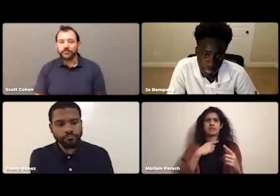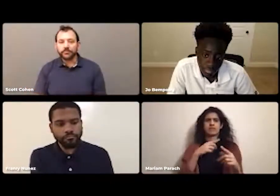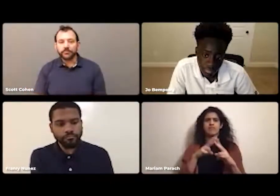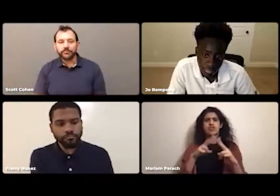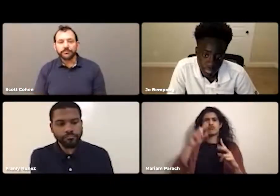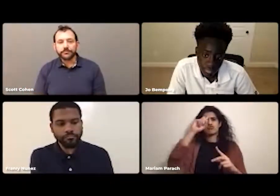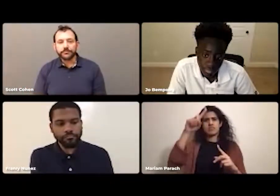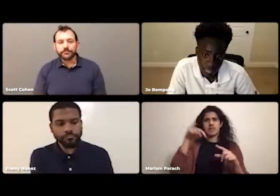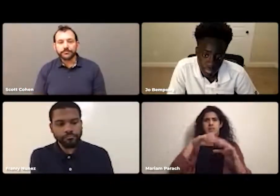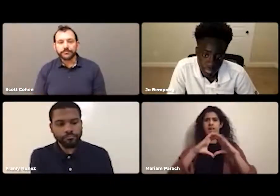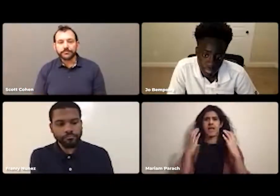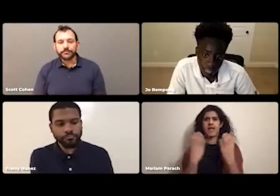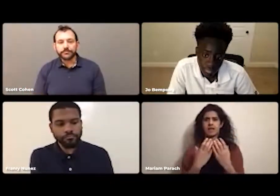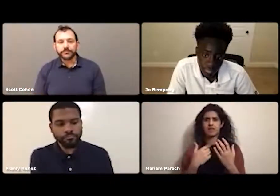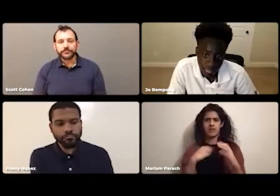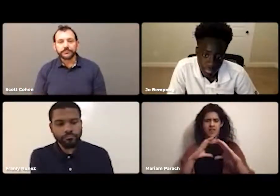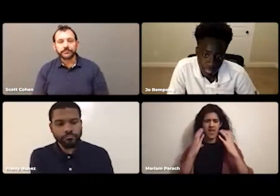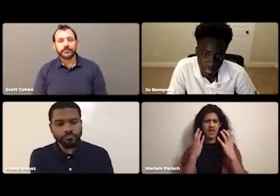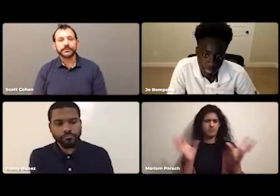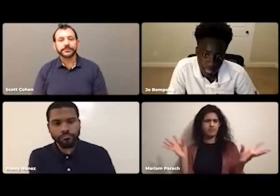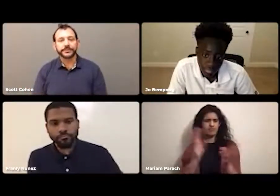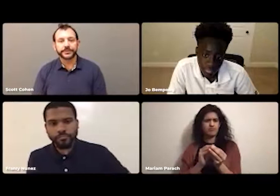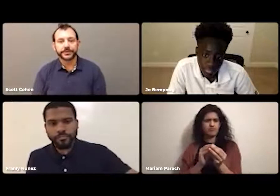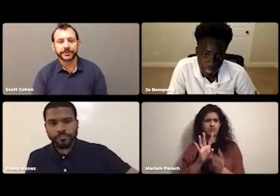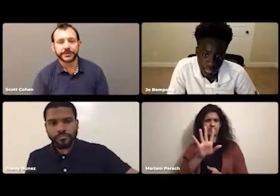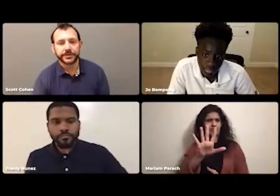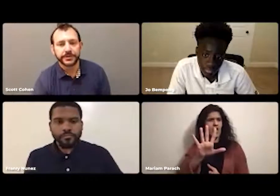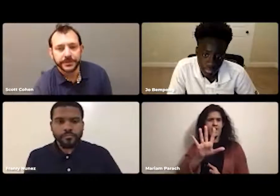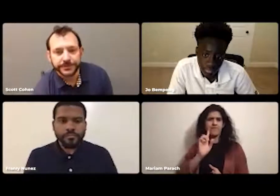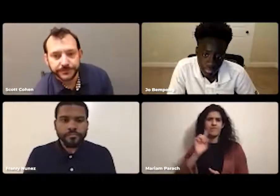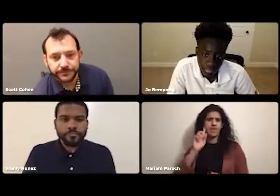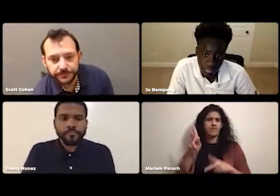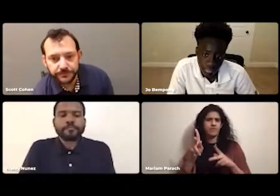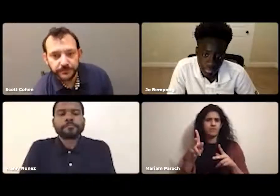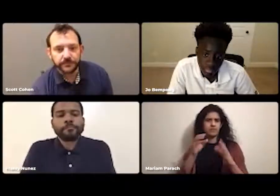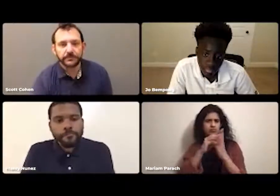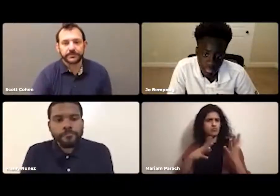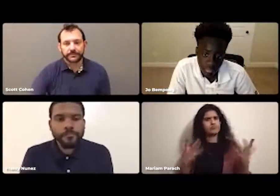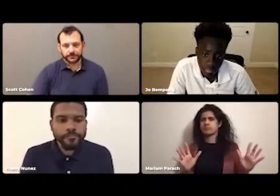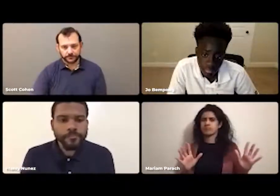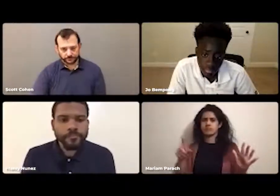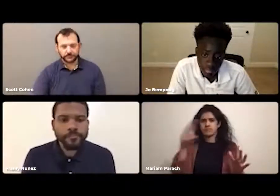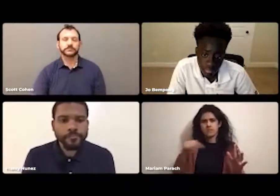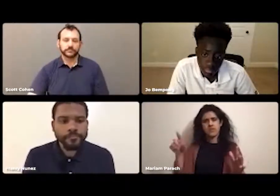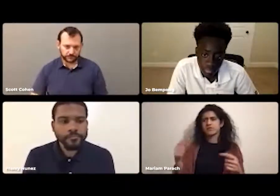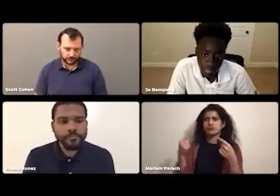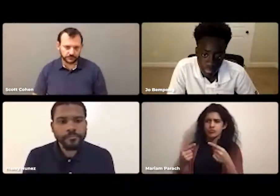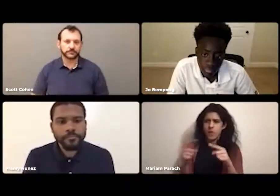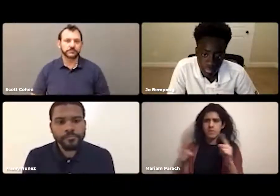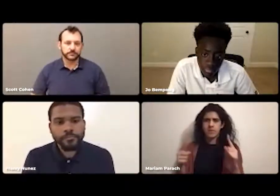professor. They took notice of me. I was excelling in the class.